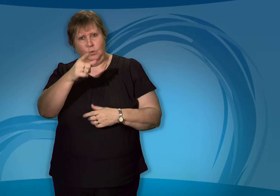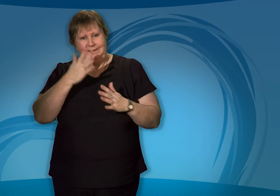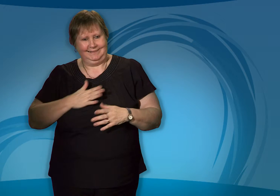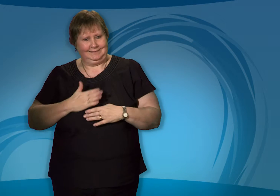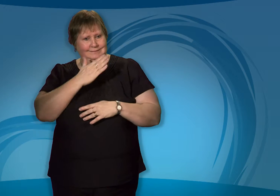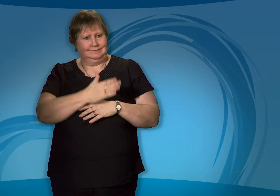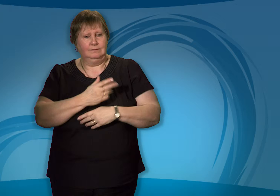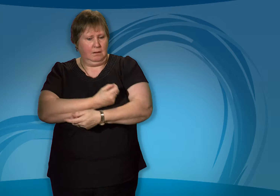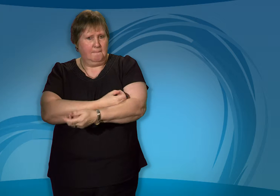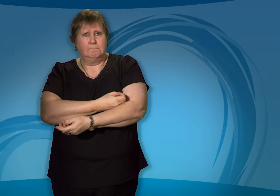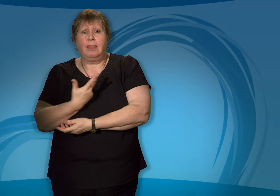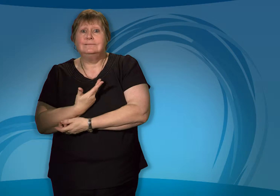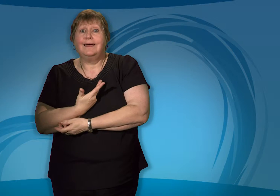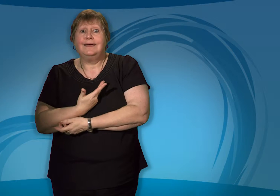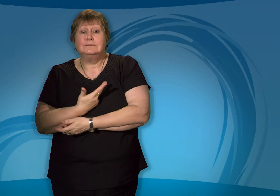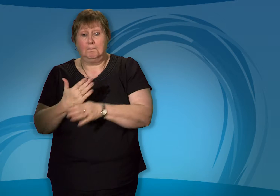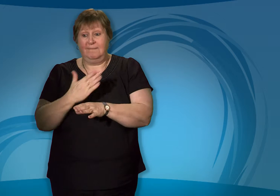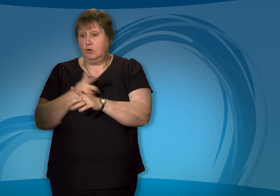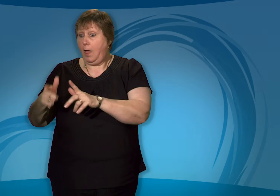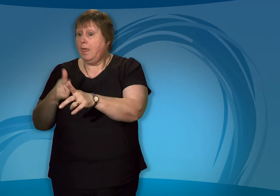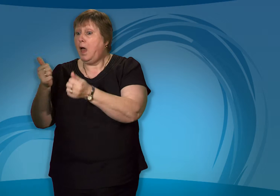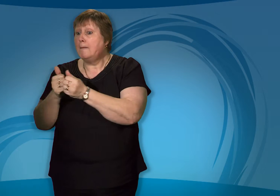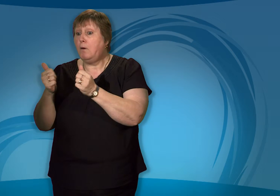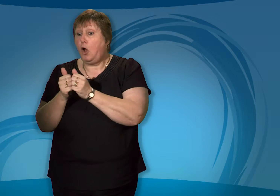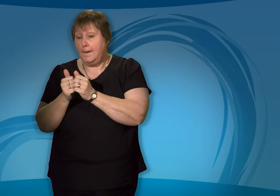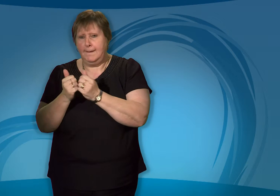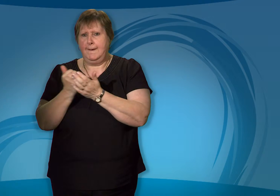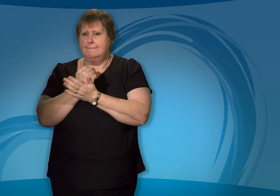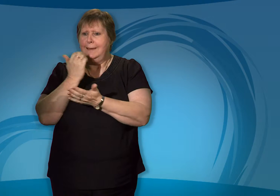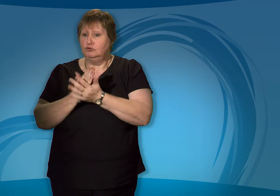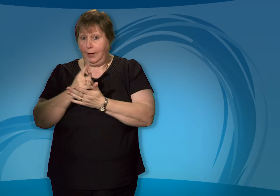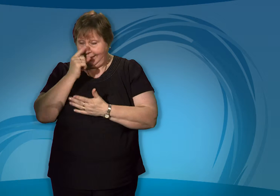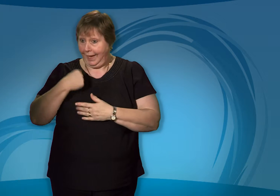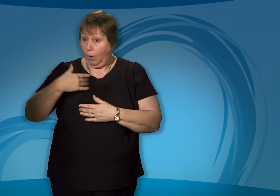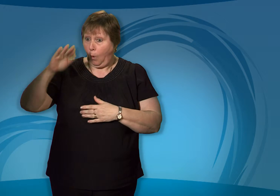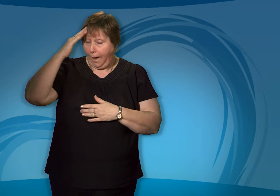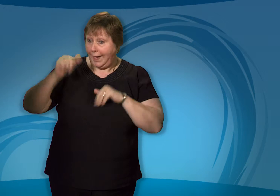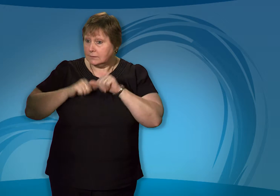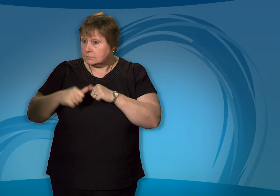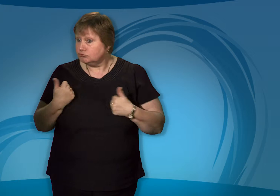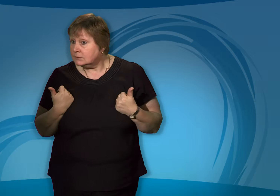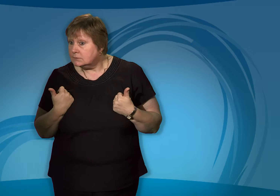It may also be advisable to have a blood test a couple of days before your appointment to see if the procedure is safe